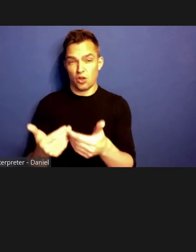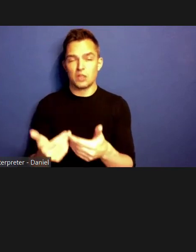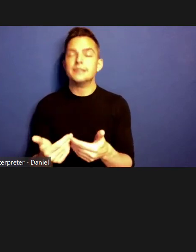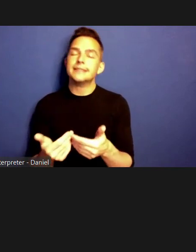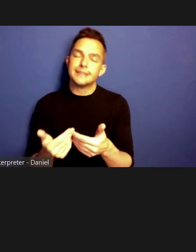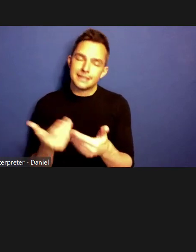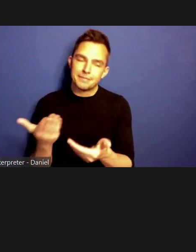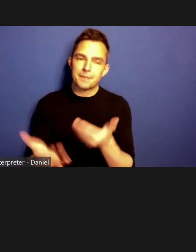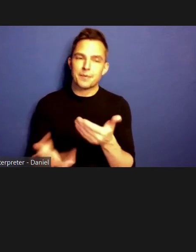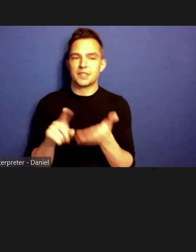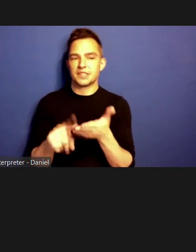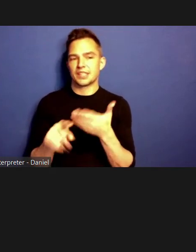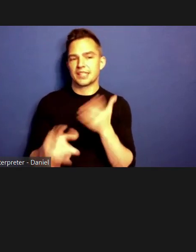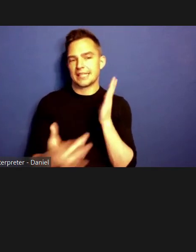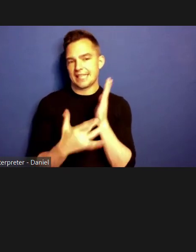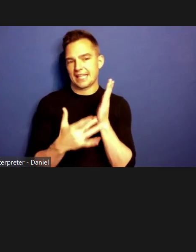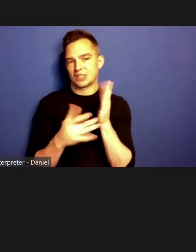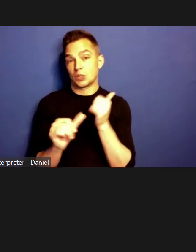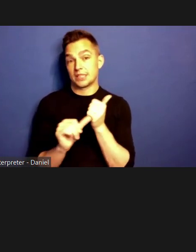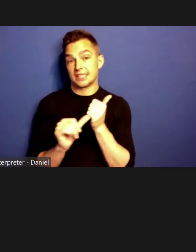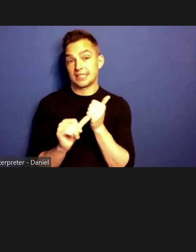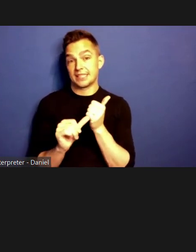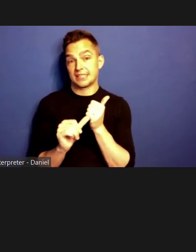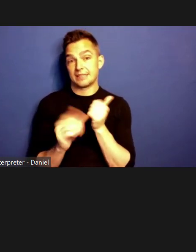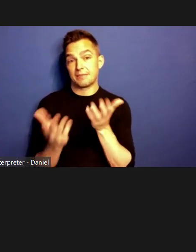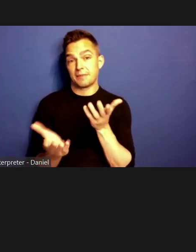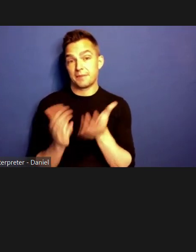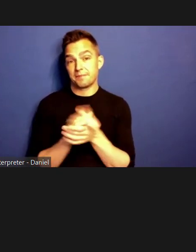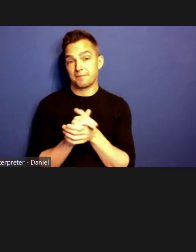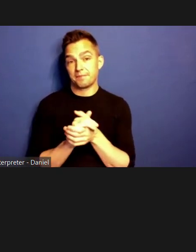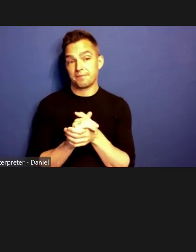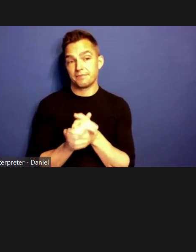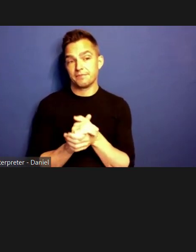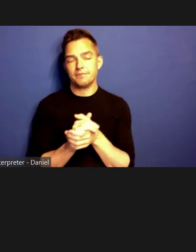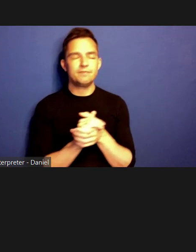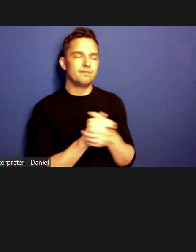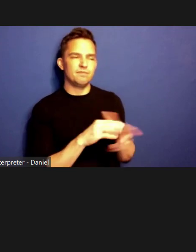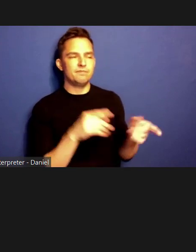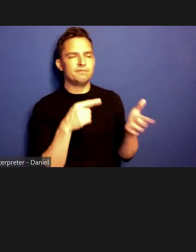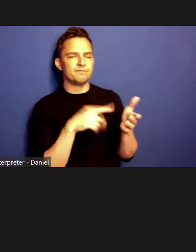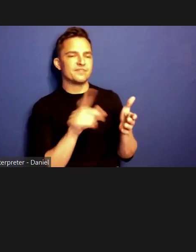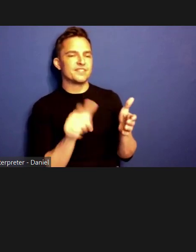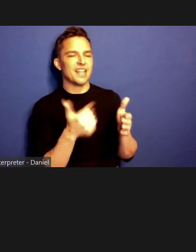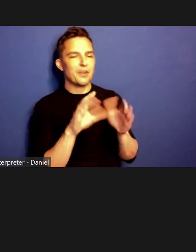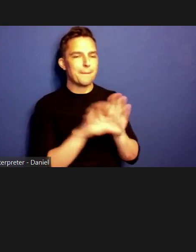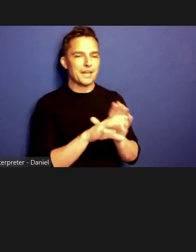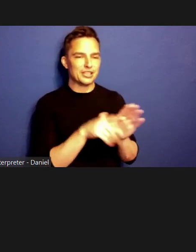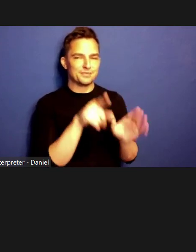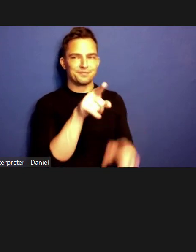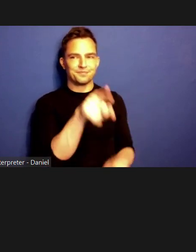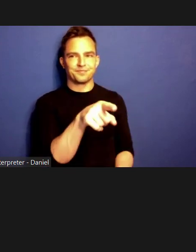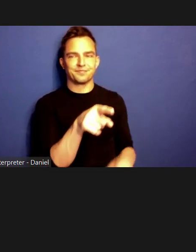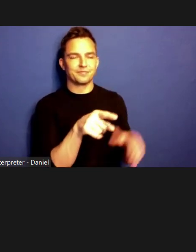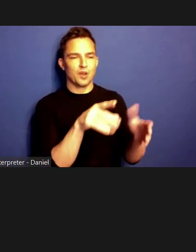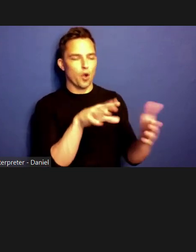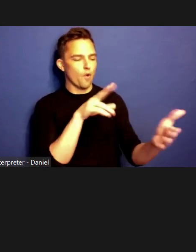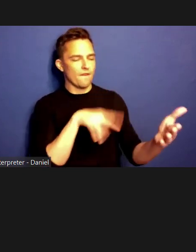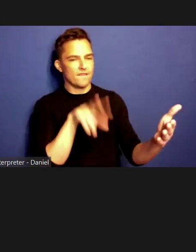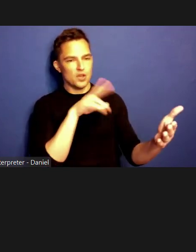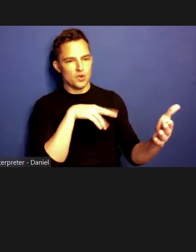William Eiserman: This is just another illustration overviewing the screening and follow-up protocol and this is available on